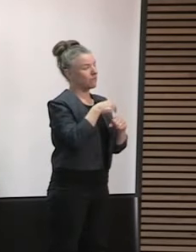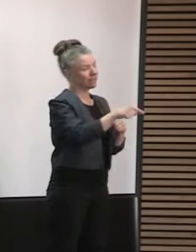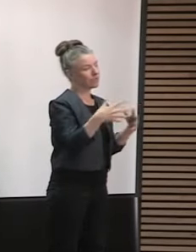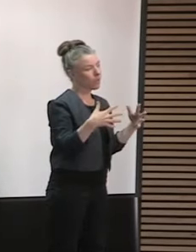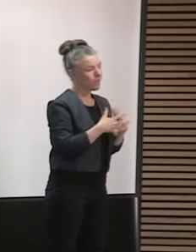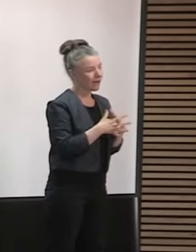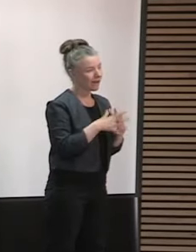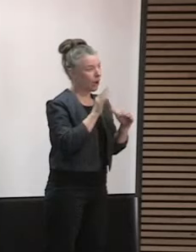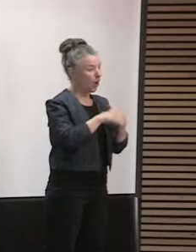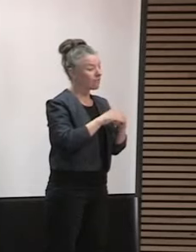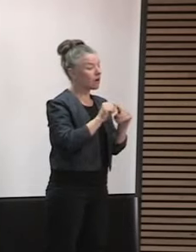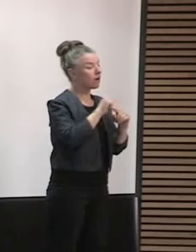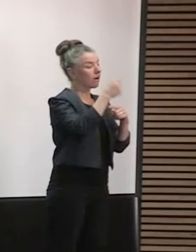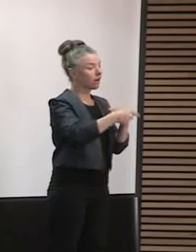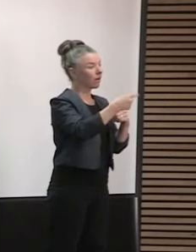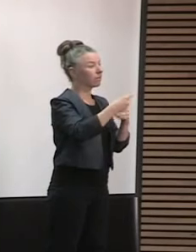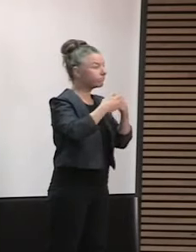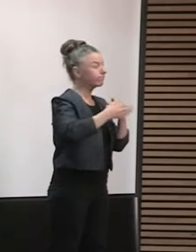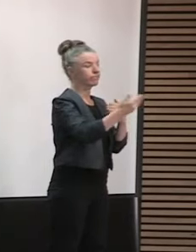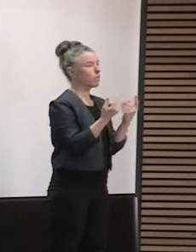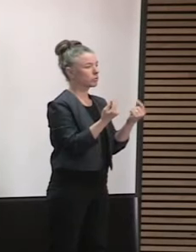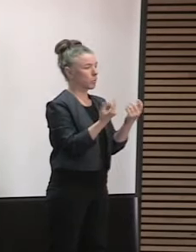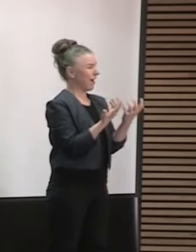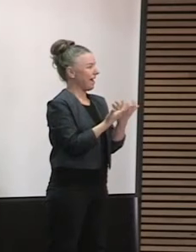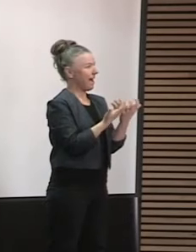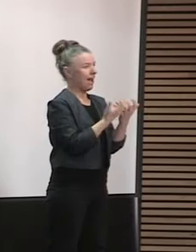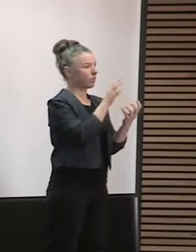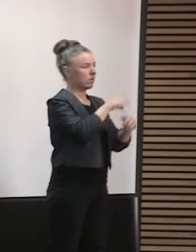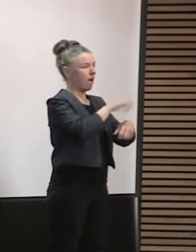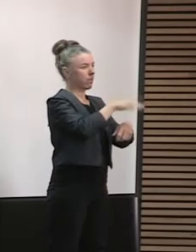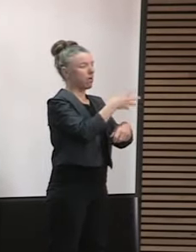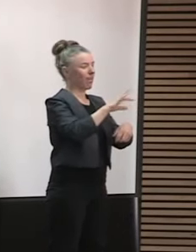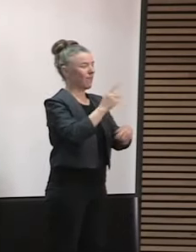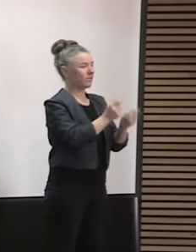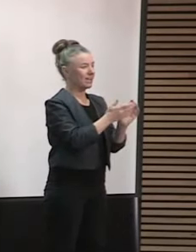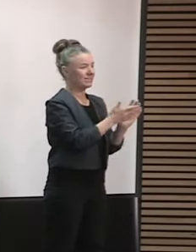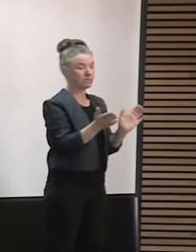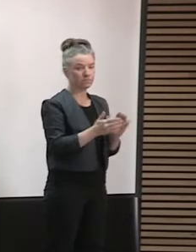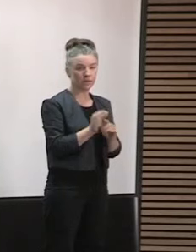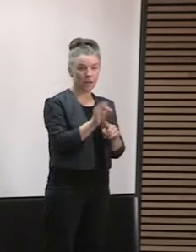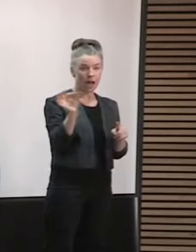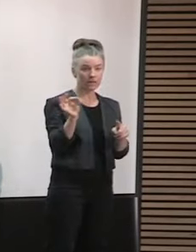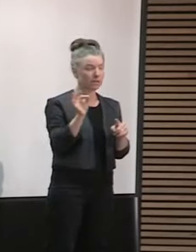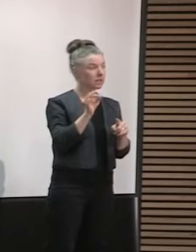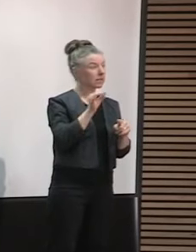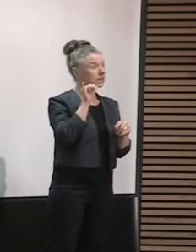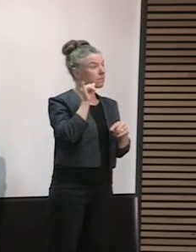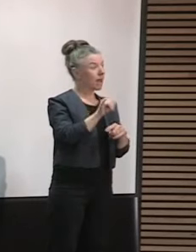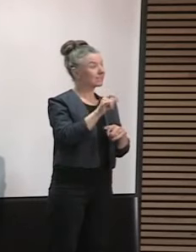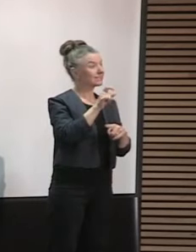his criticism? I don't agree with him, no. Minister, with reports of students not returning to school and